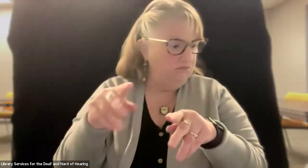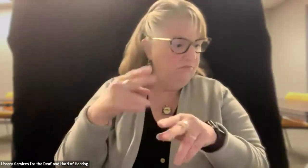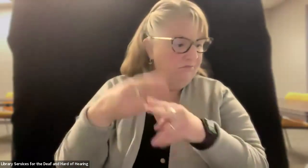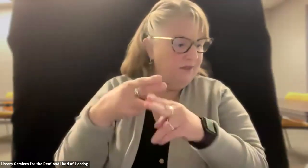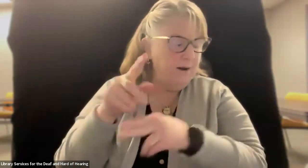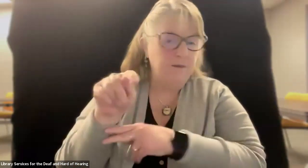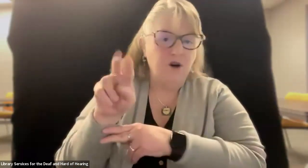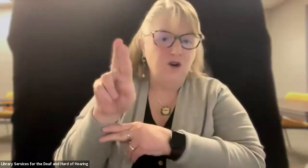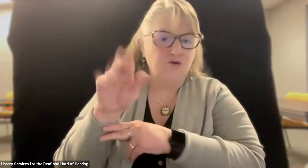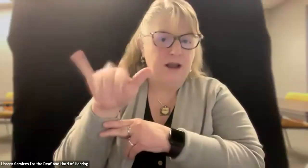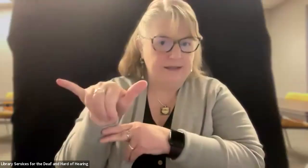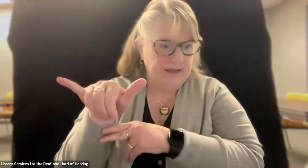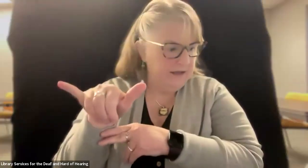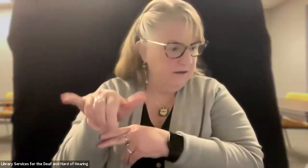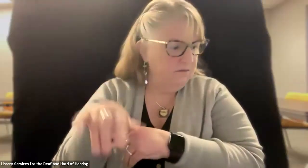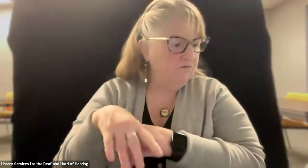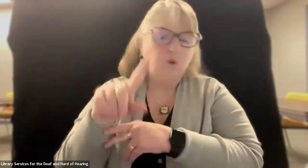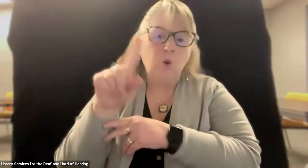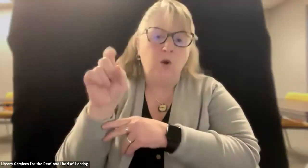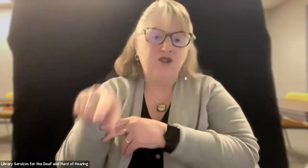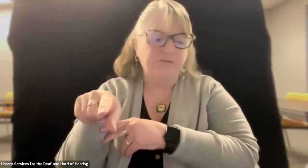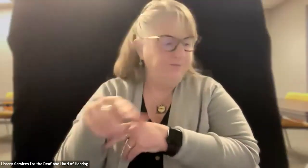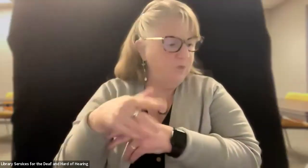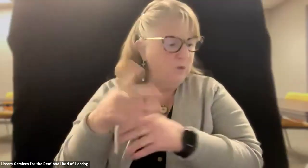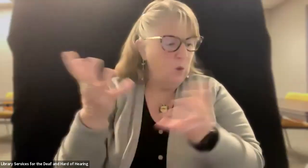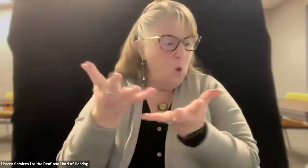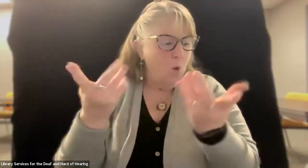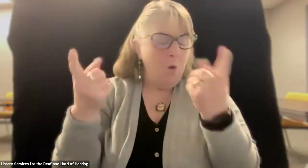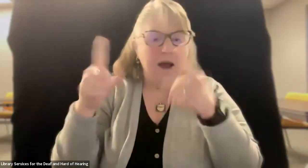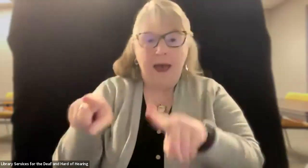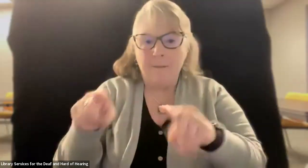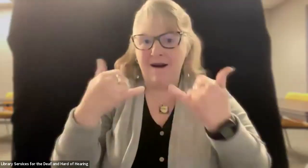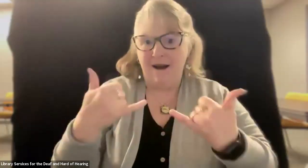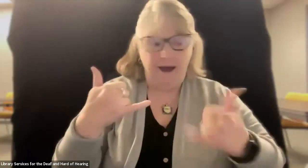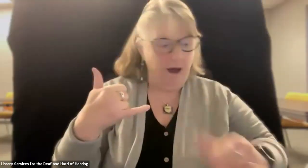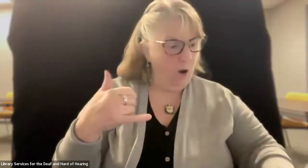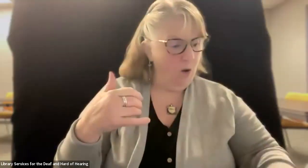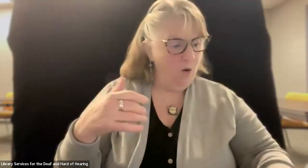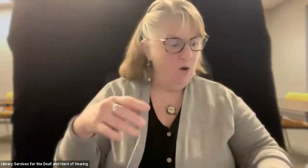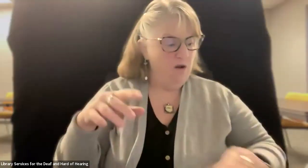And our next panelist is Tracy. And the question to Tracy is,